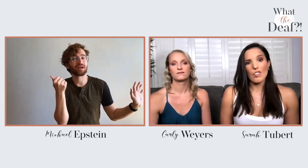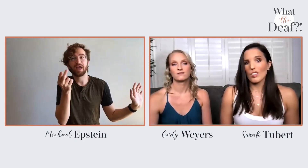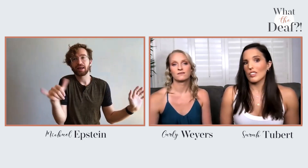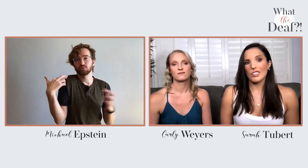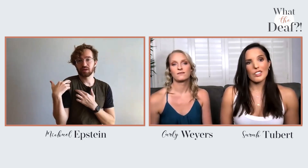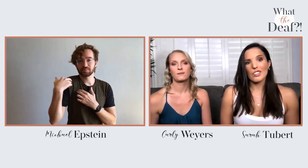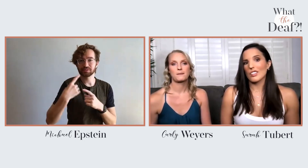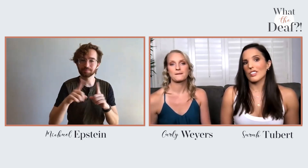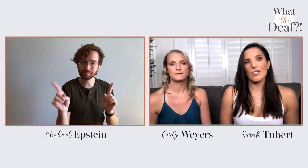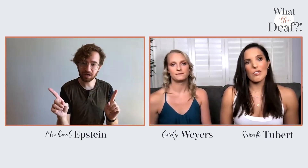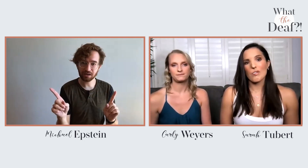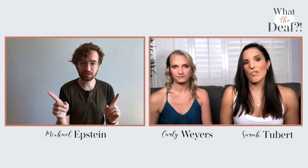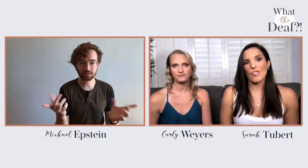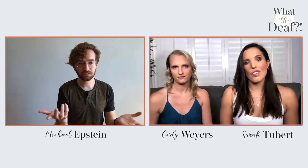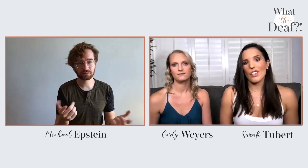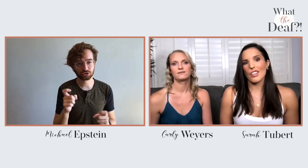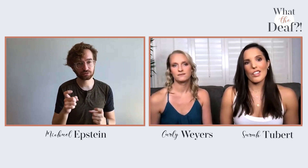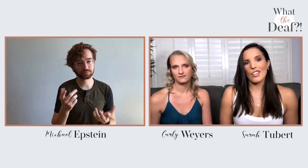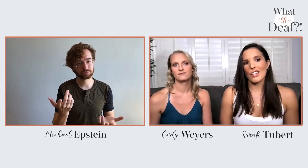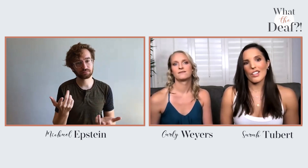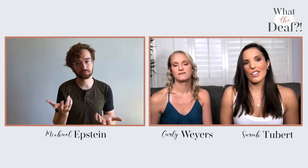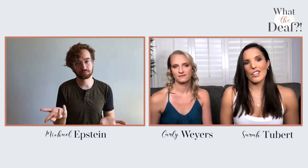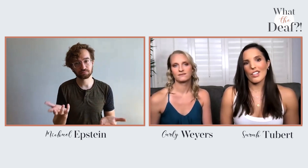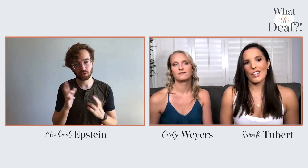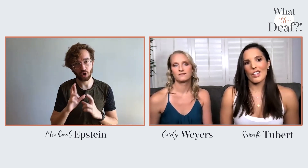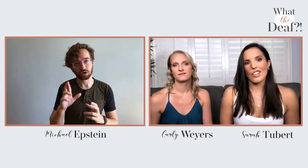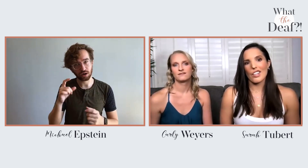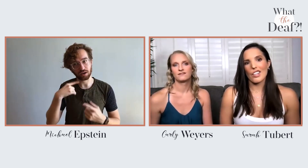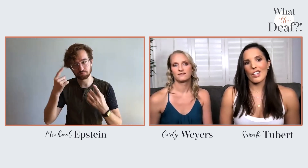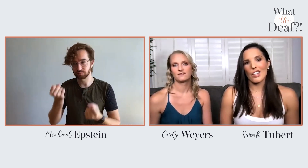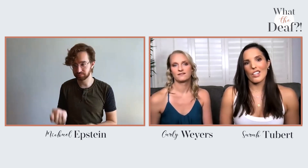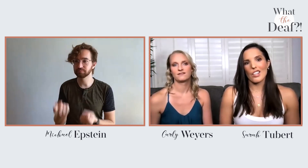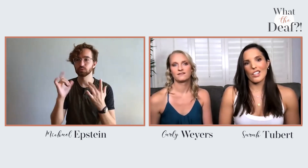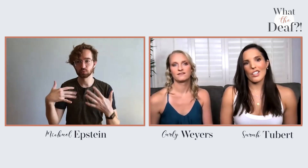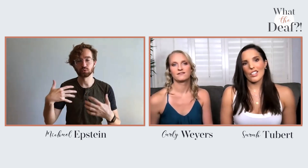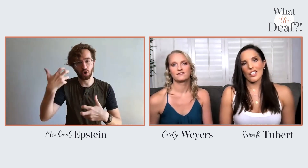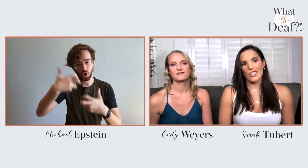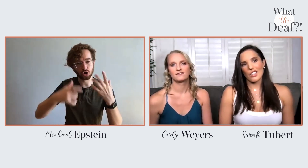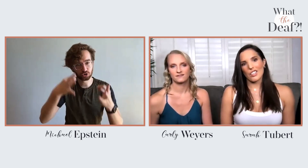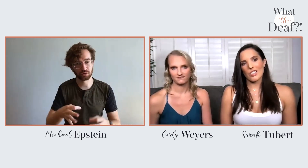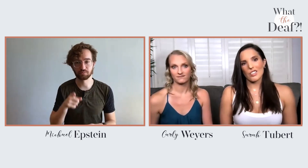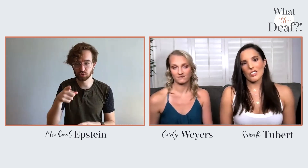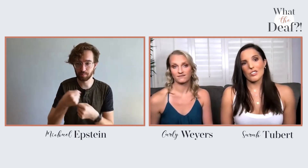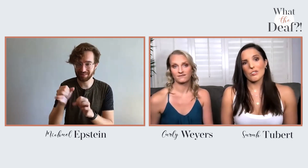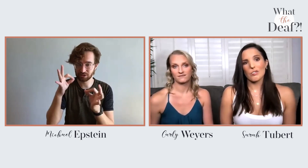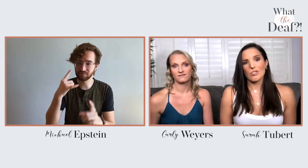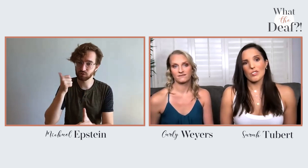I have no responsibilities and I don't have to worry about it." It's not that way, but we should honor and understand other people